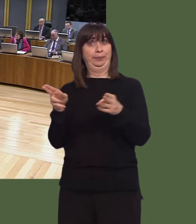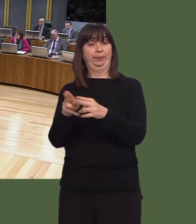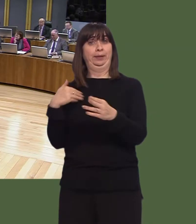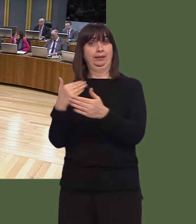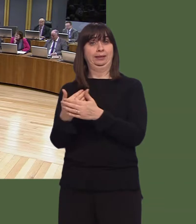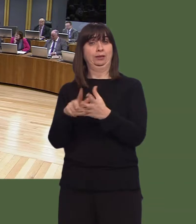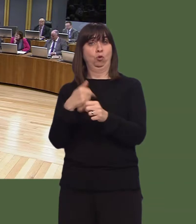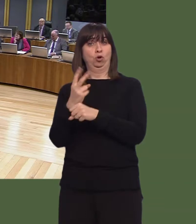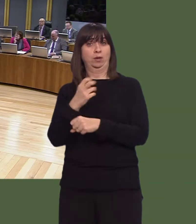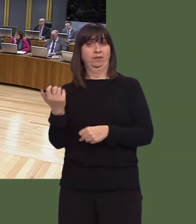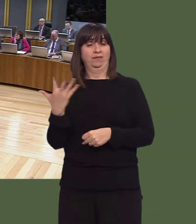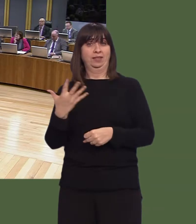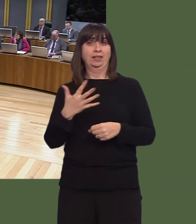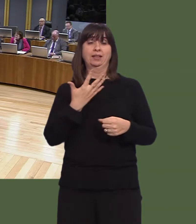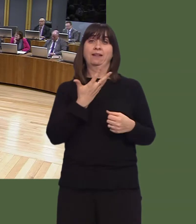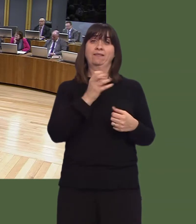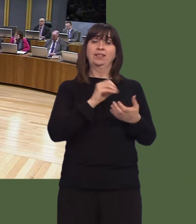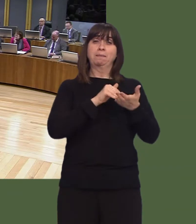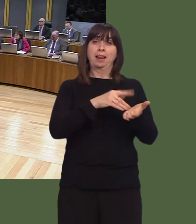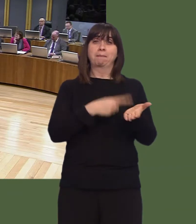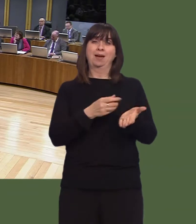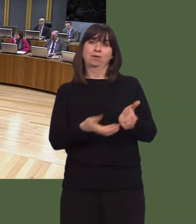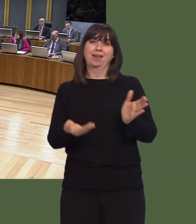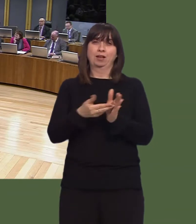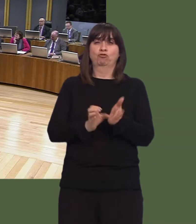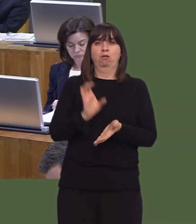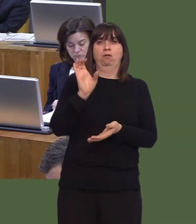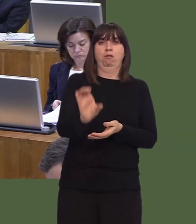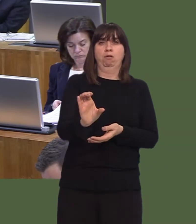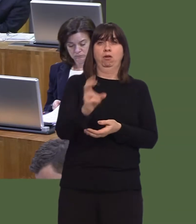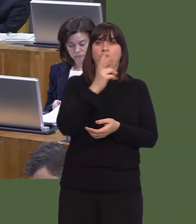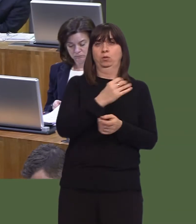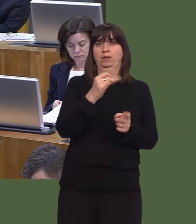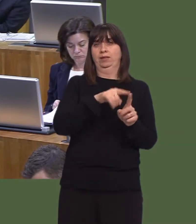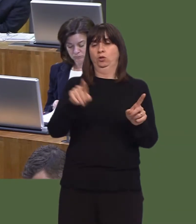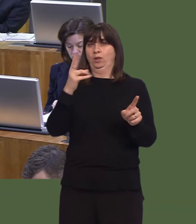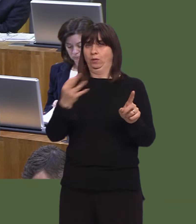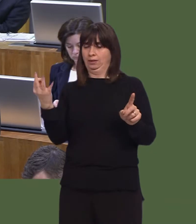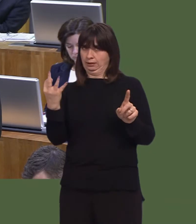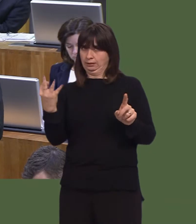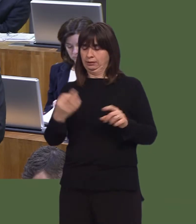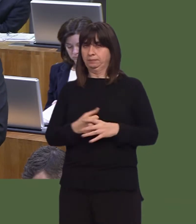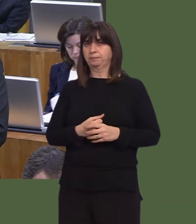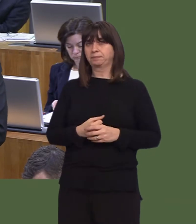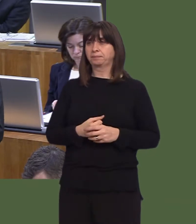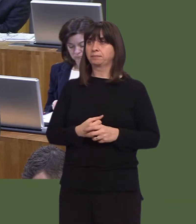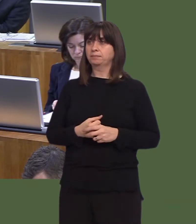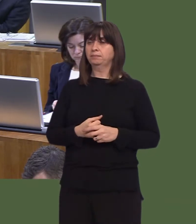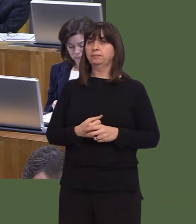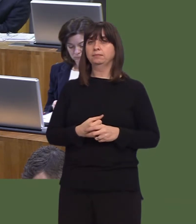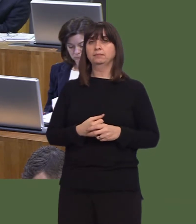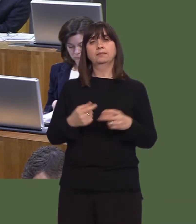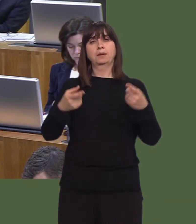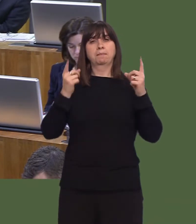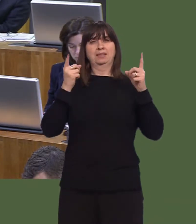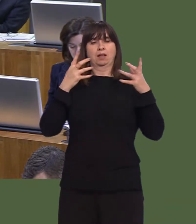There was £50 million of additional expenditure in 2017-18, and ministerial scrutiny will